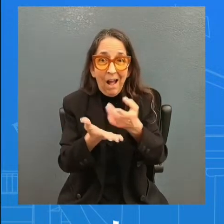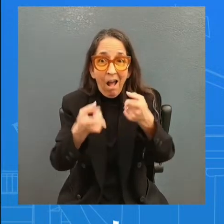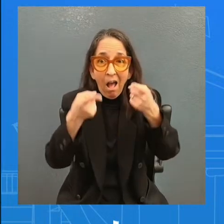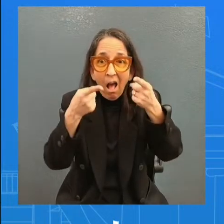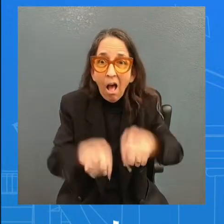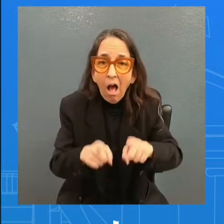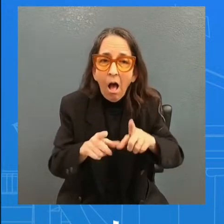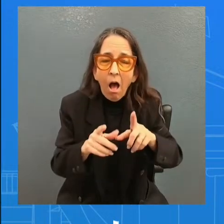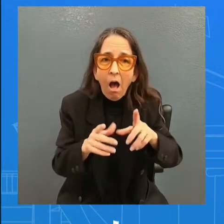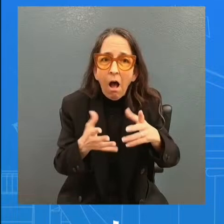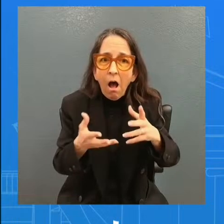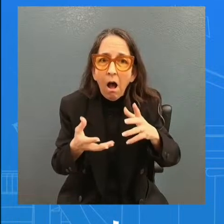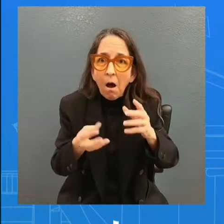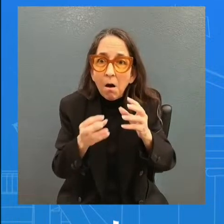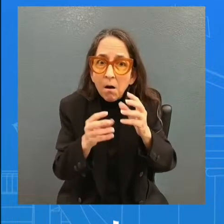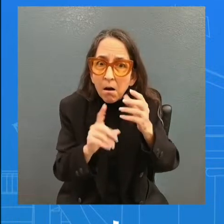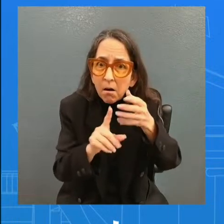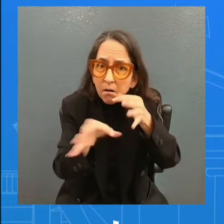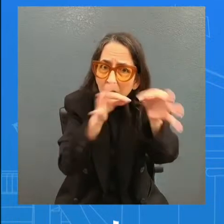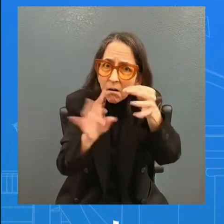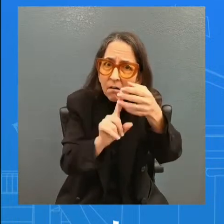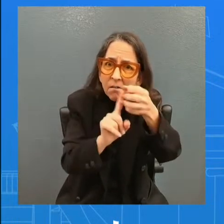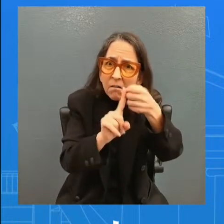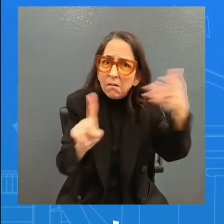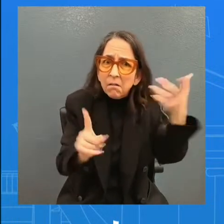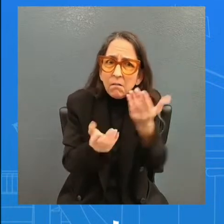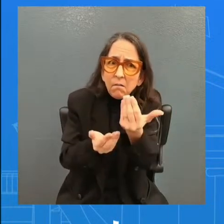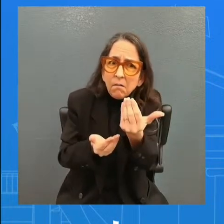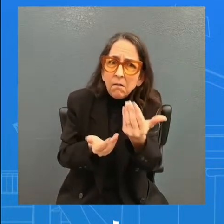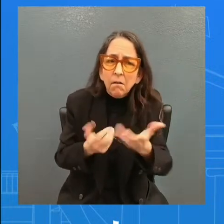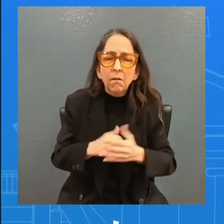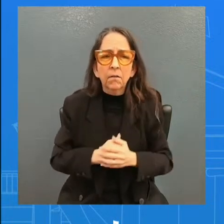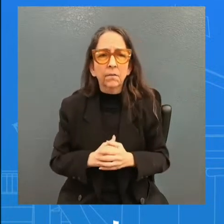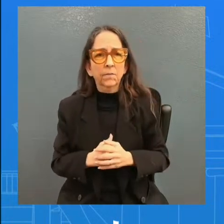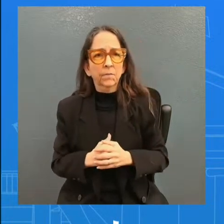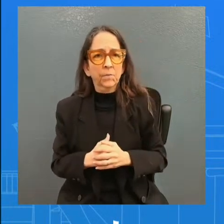We are closely tracking the incident. We’re working to identify actions